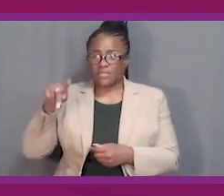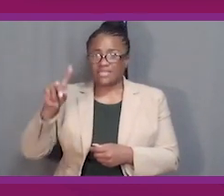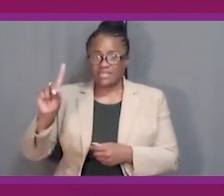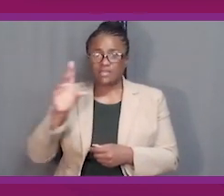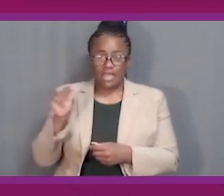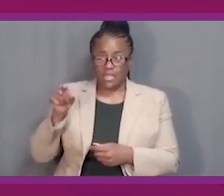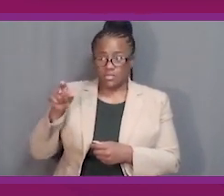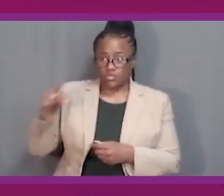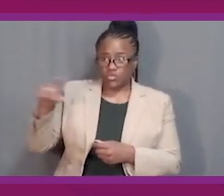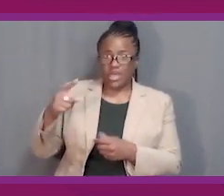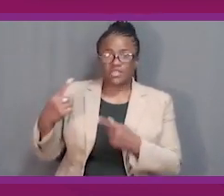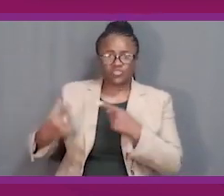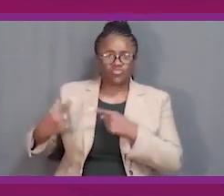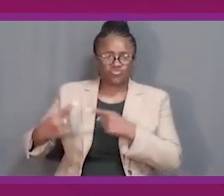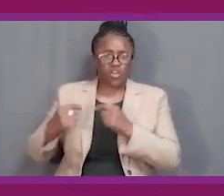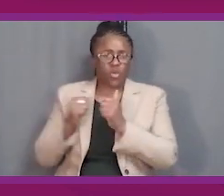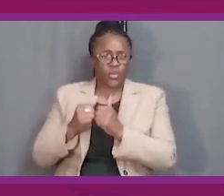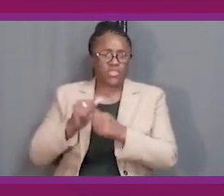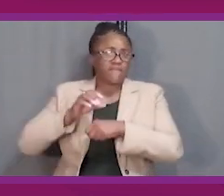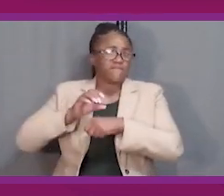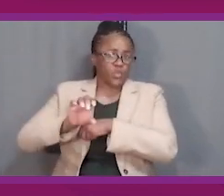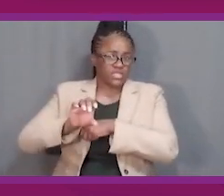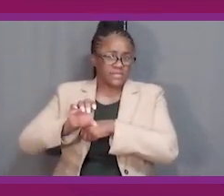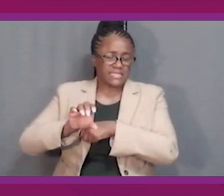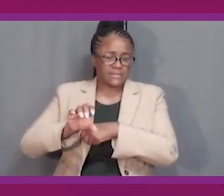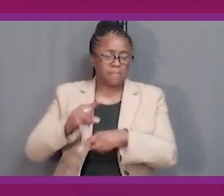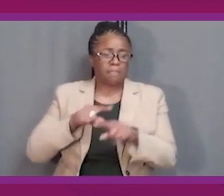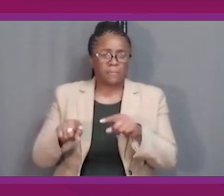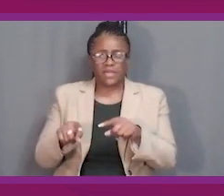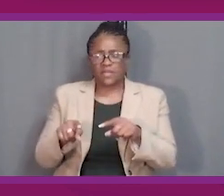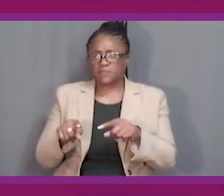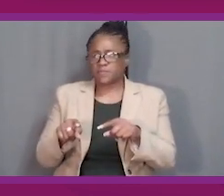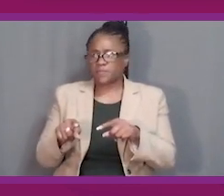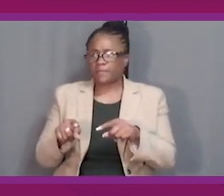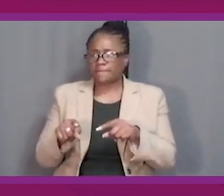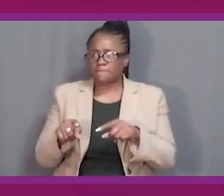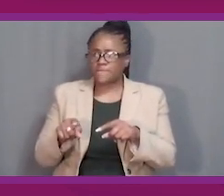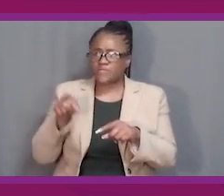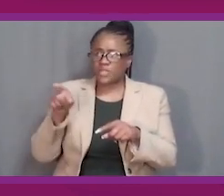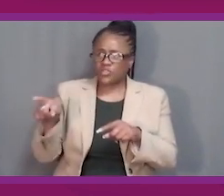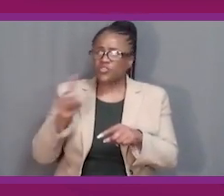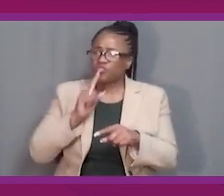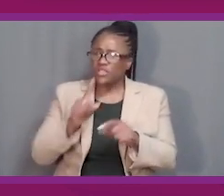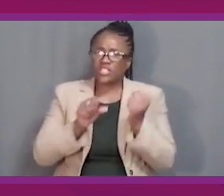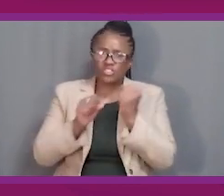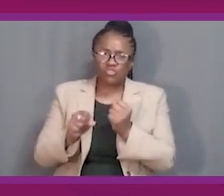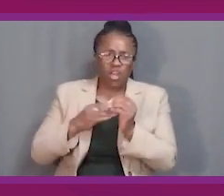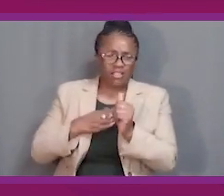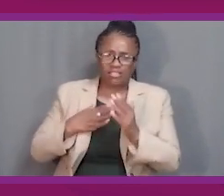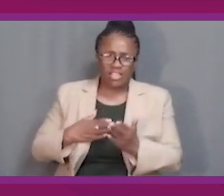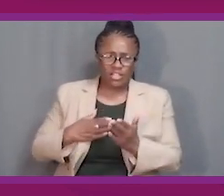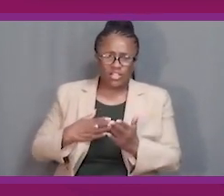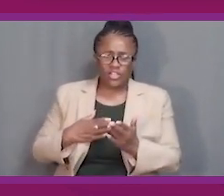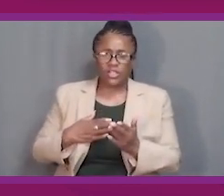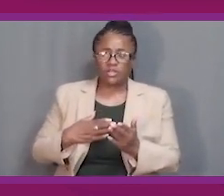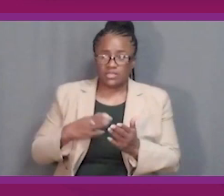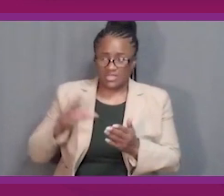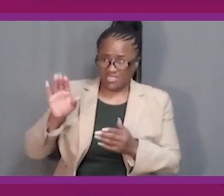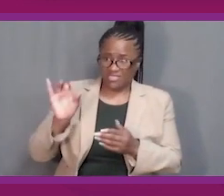you've been such a strong leader, does it affect you that not every country has ratified it?